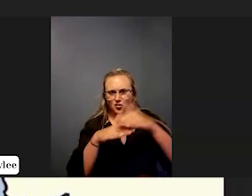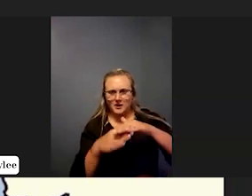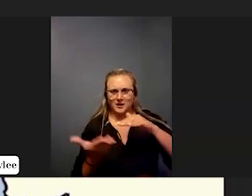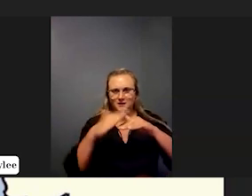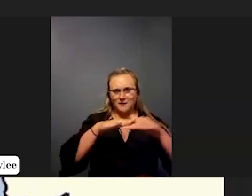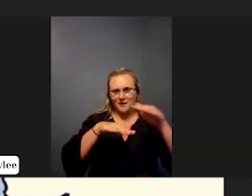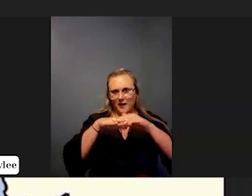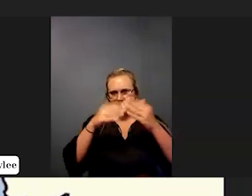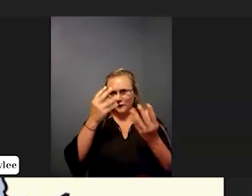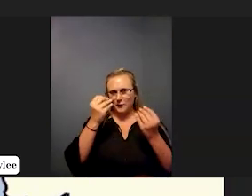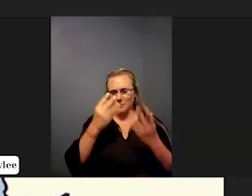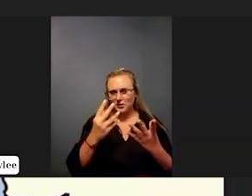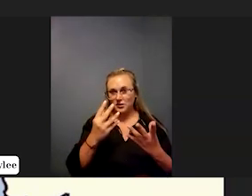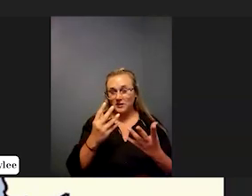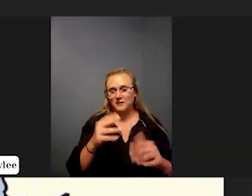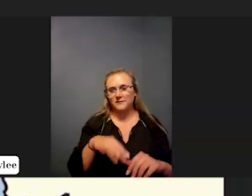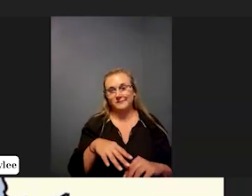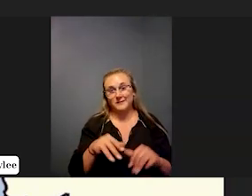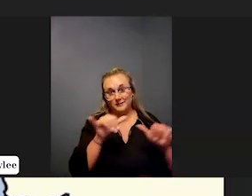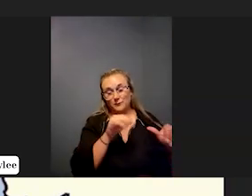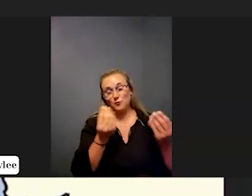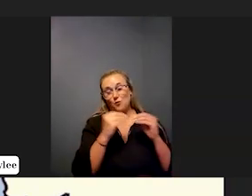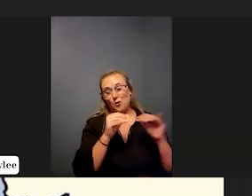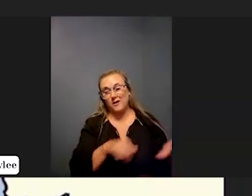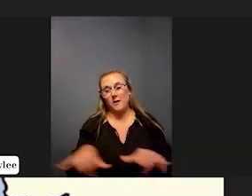To give you a recreational example of it, Pokemon Go.